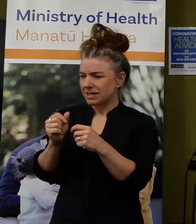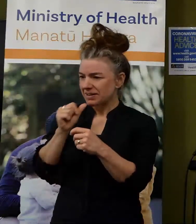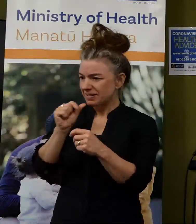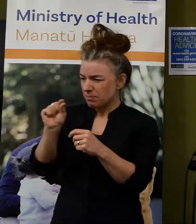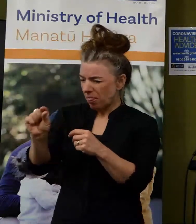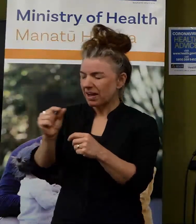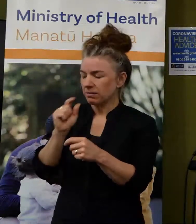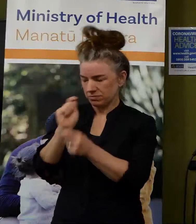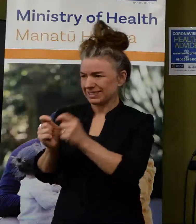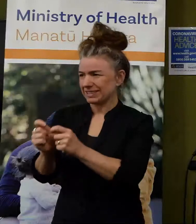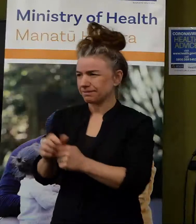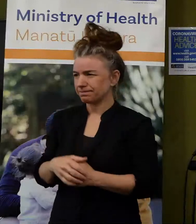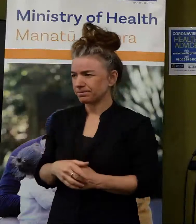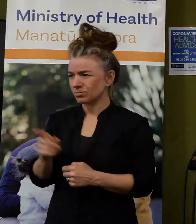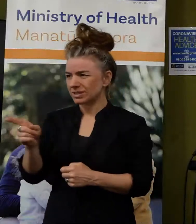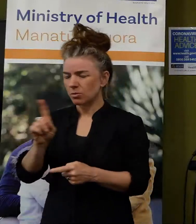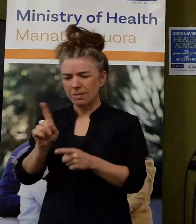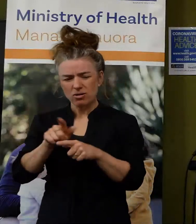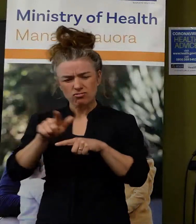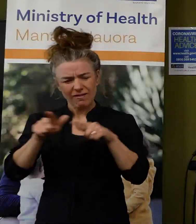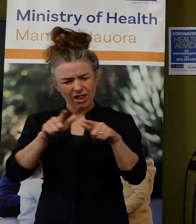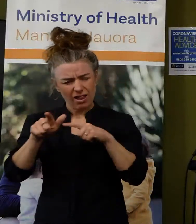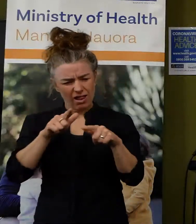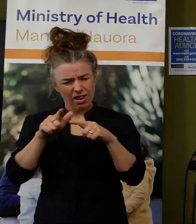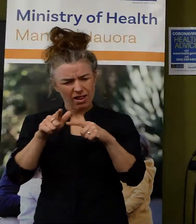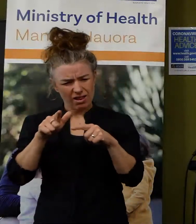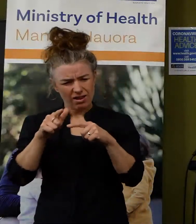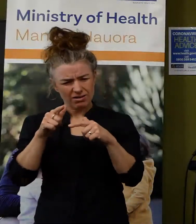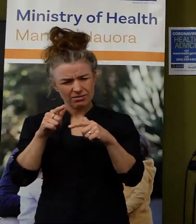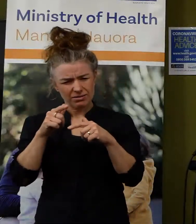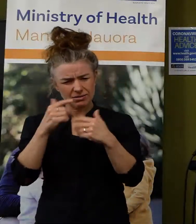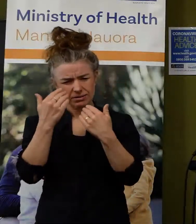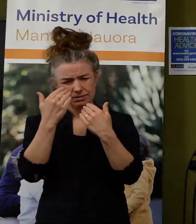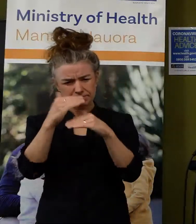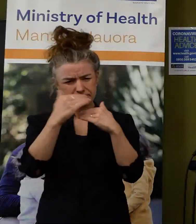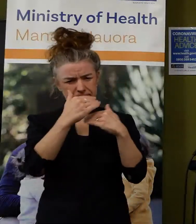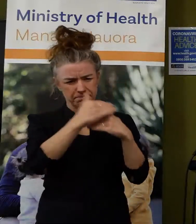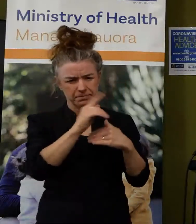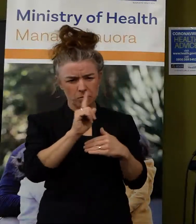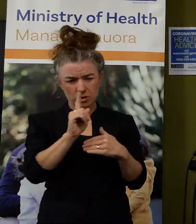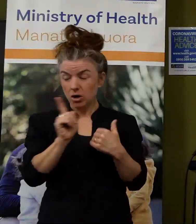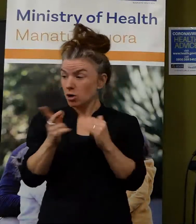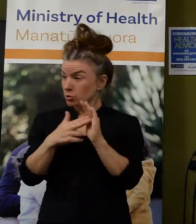What's the latest on the travel restrictions? The New Zealand current travel restrictions?